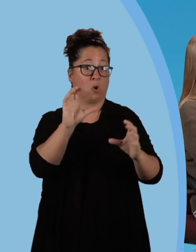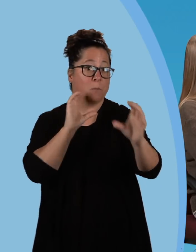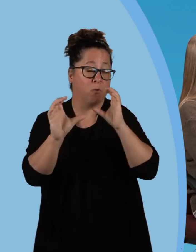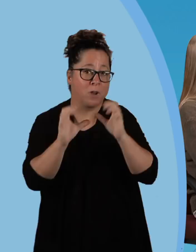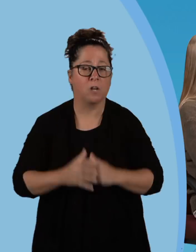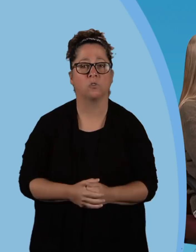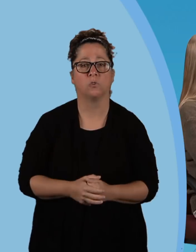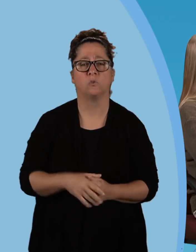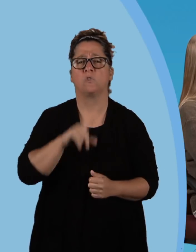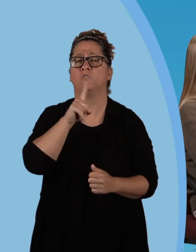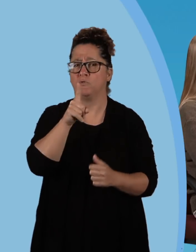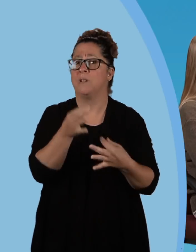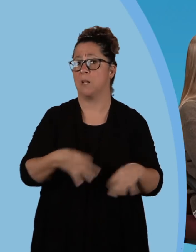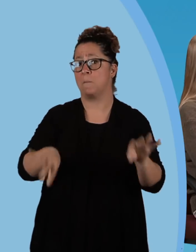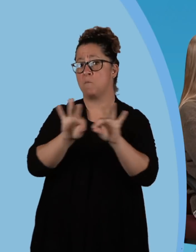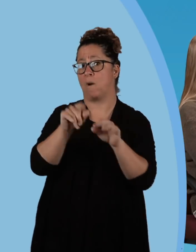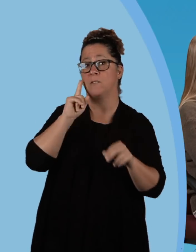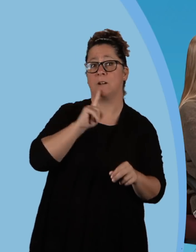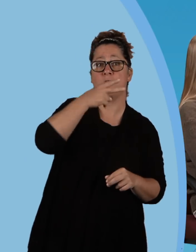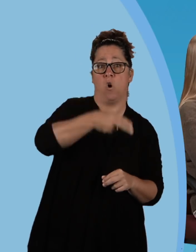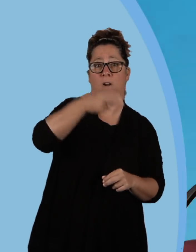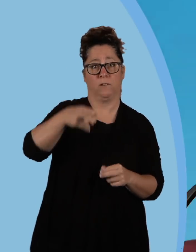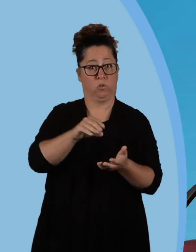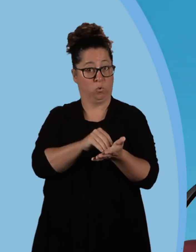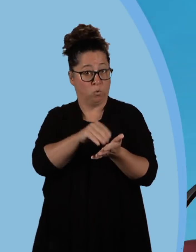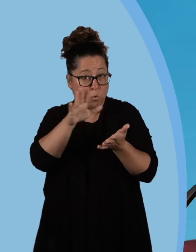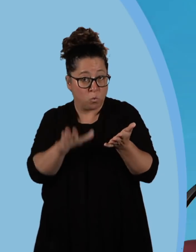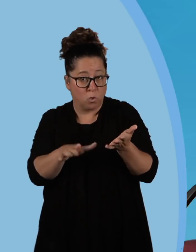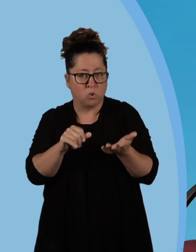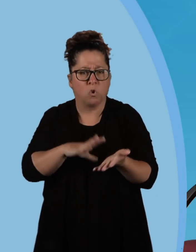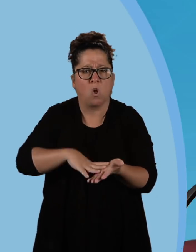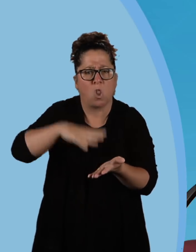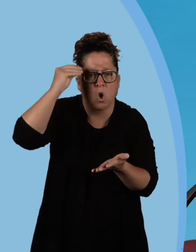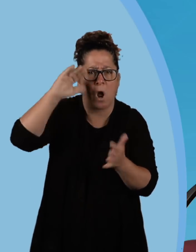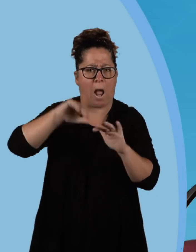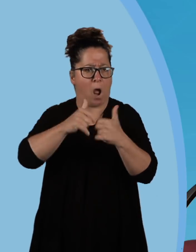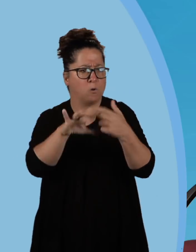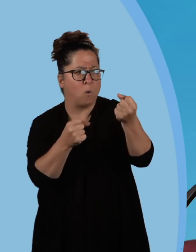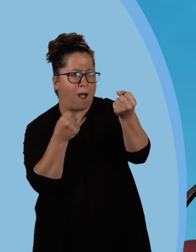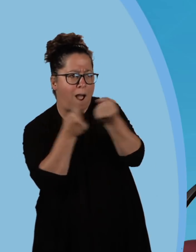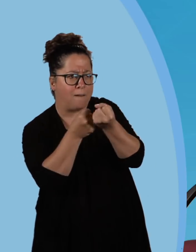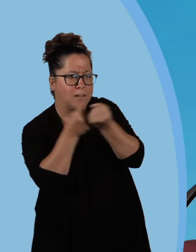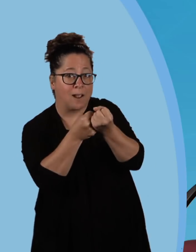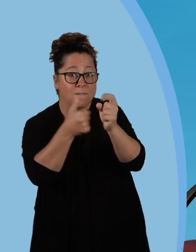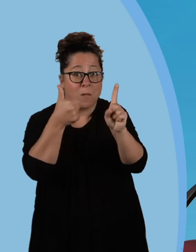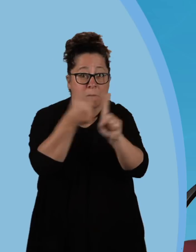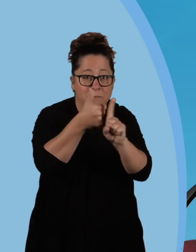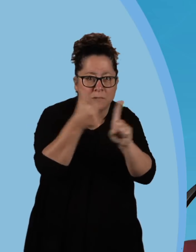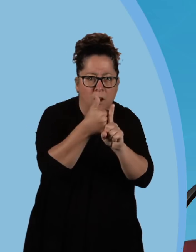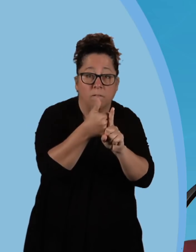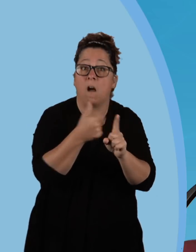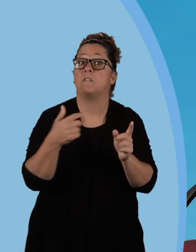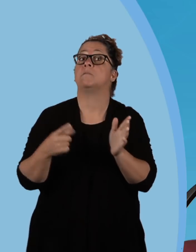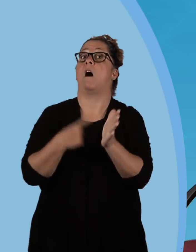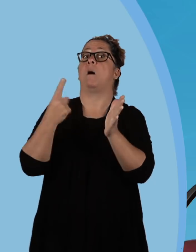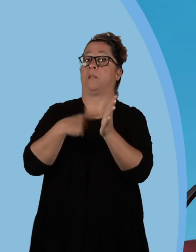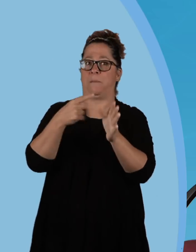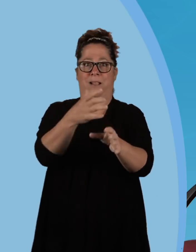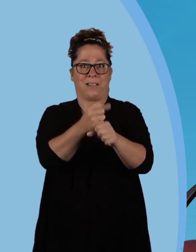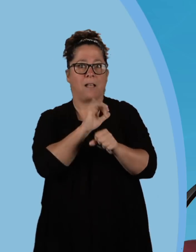who they are in terms of communication. So it's really important for deaf and hard of hearing students to learn to advocate for themselves,